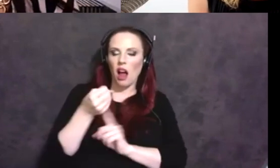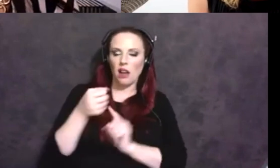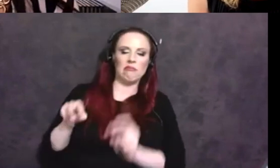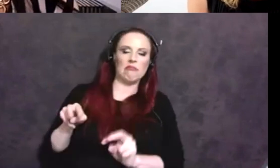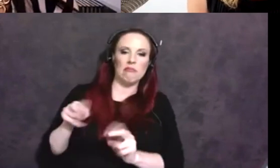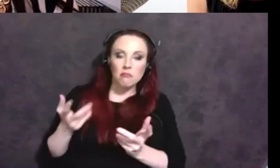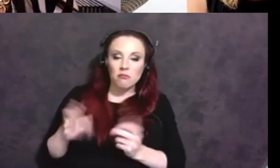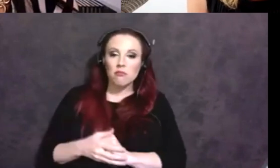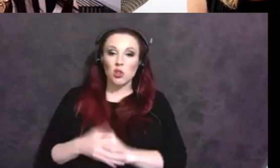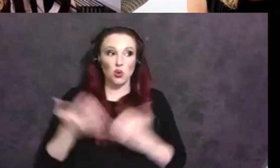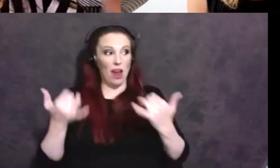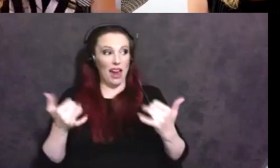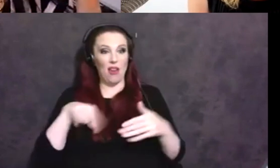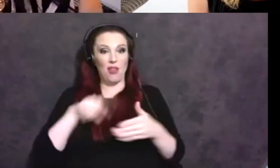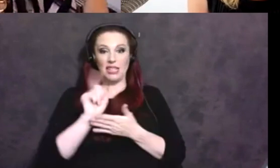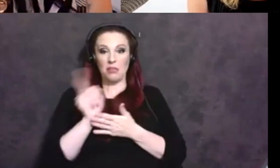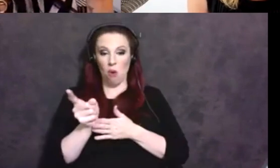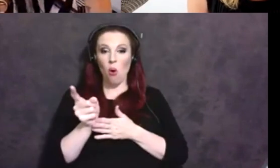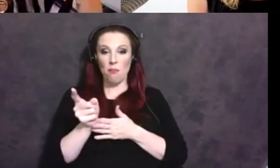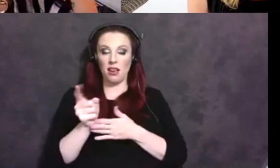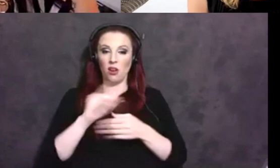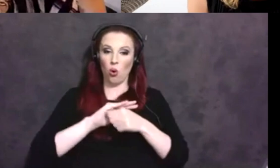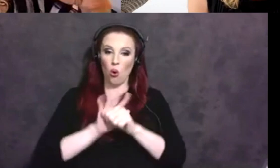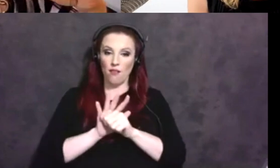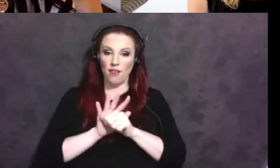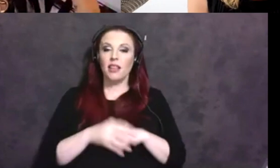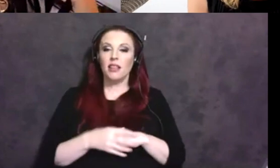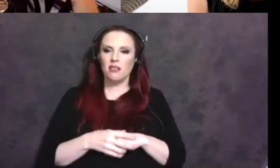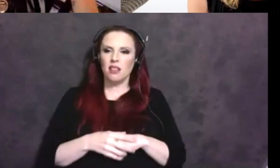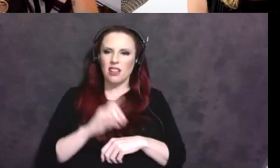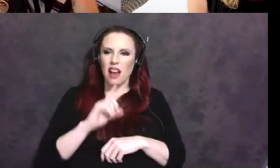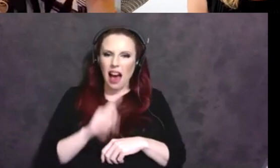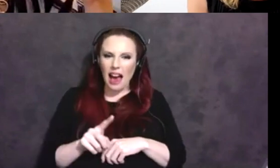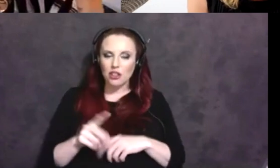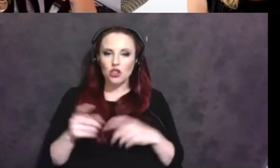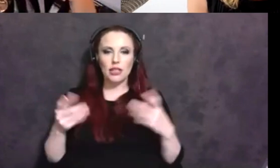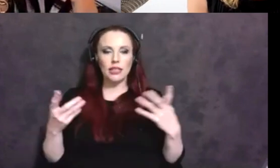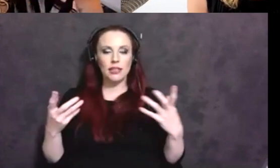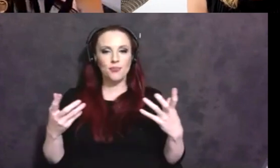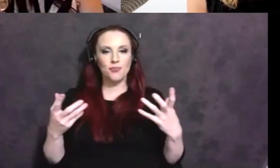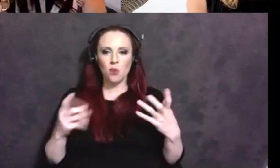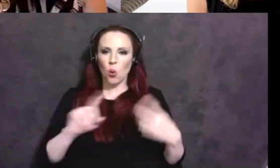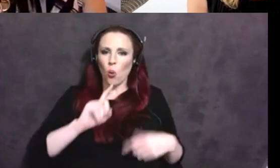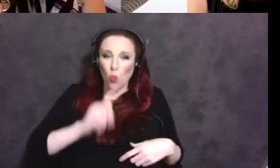especially people who are not like us and vilified in society. First of all, in this